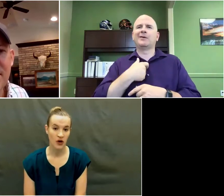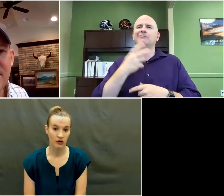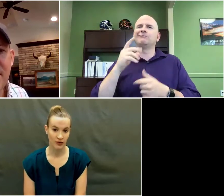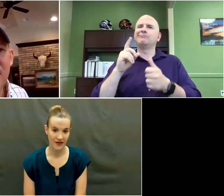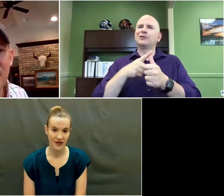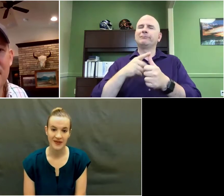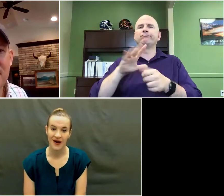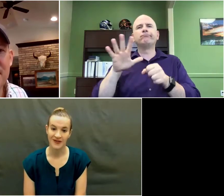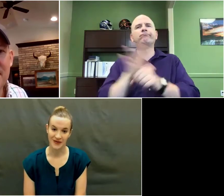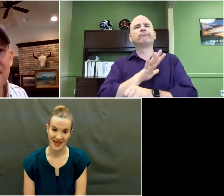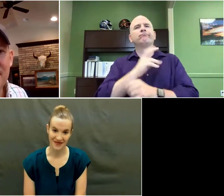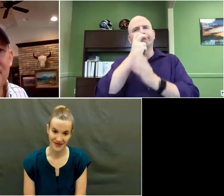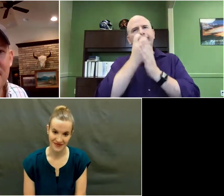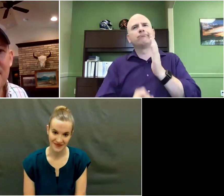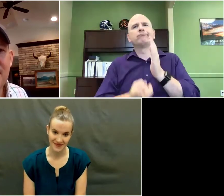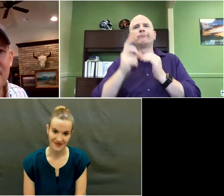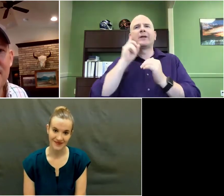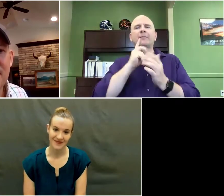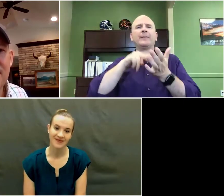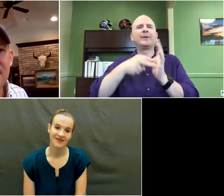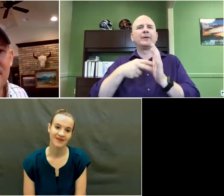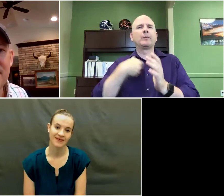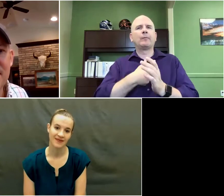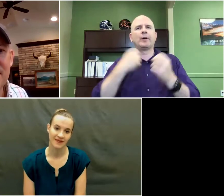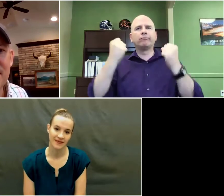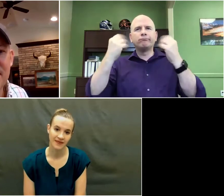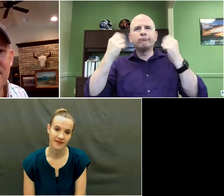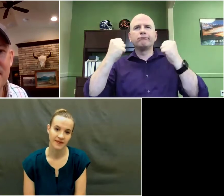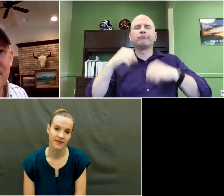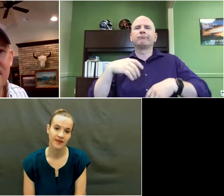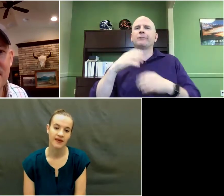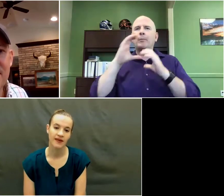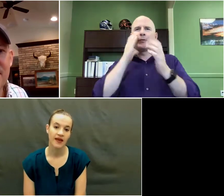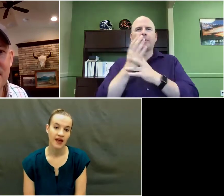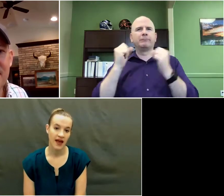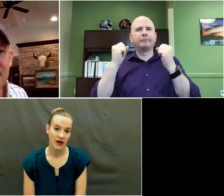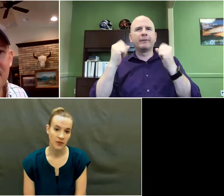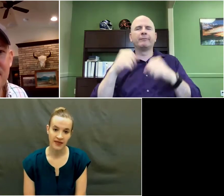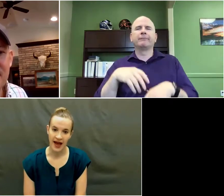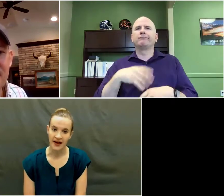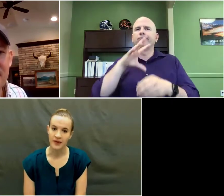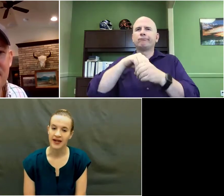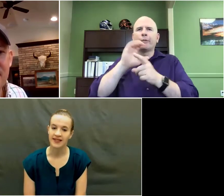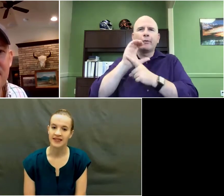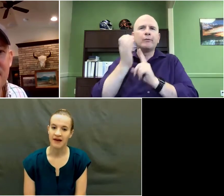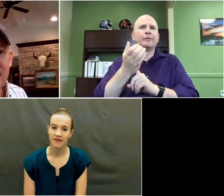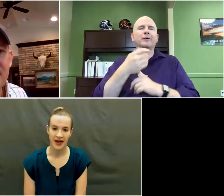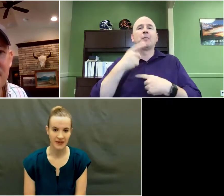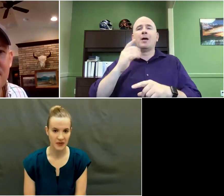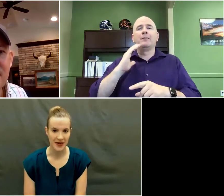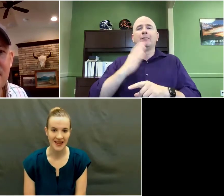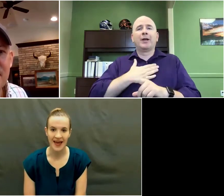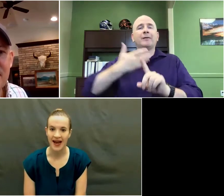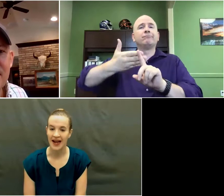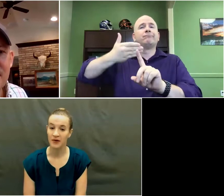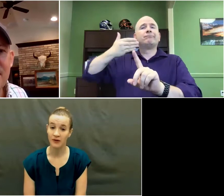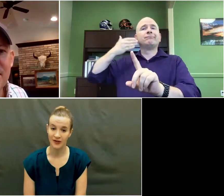older brother who is also Deaf. And with that, when I say Deaf, I also mean that I am culturally